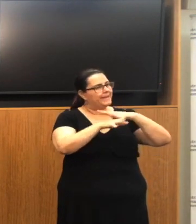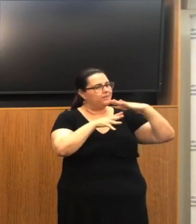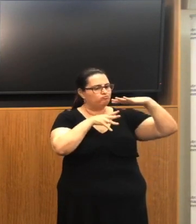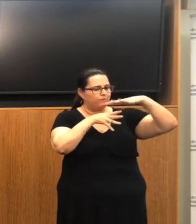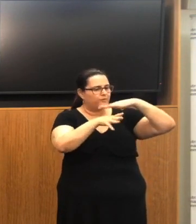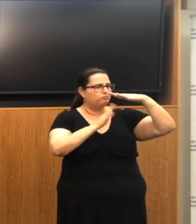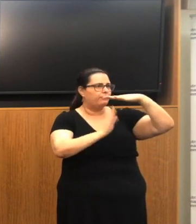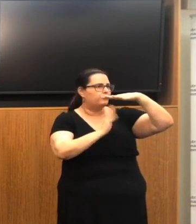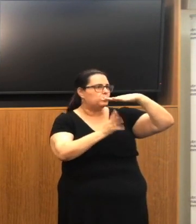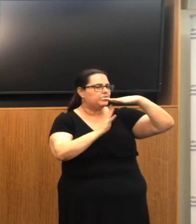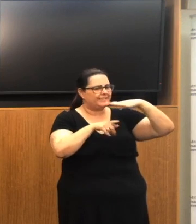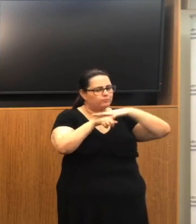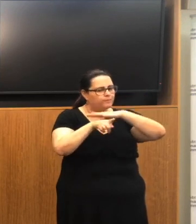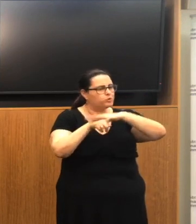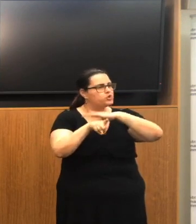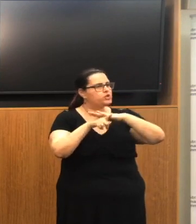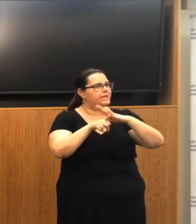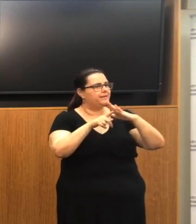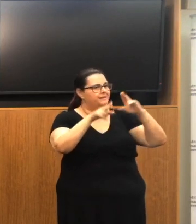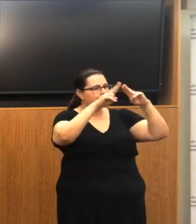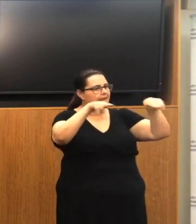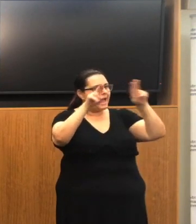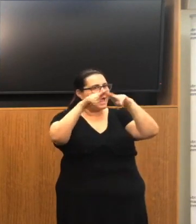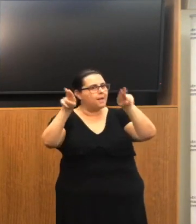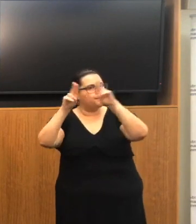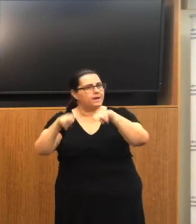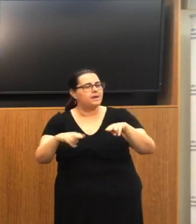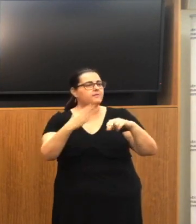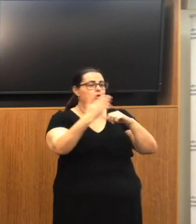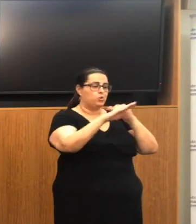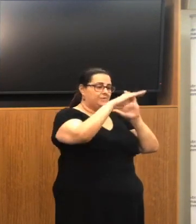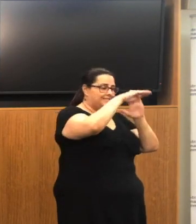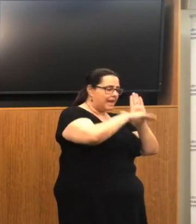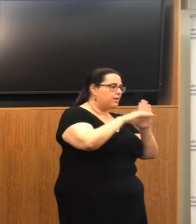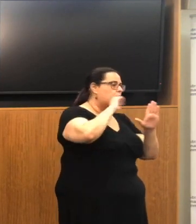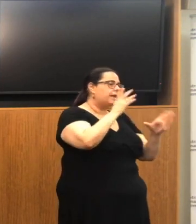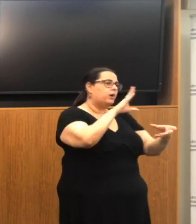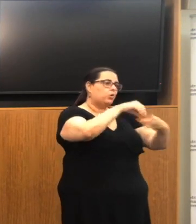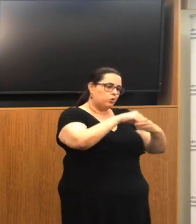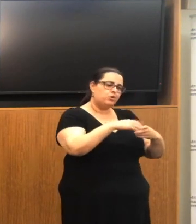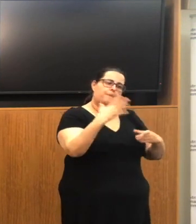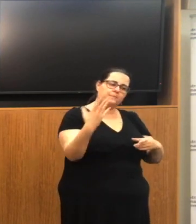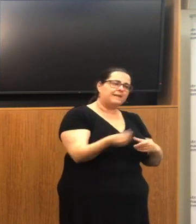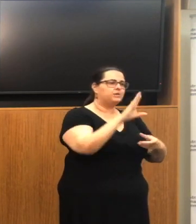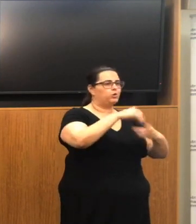This be a standards for including a chapter on disability inclusion and I know the Australian Aide Program